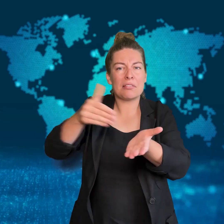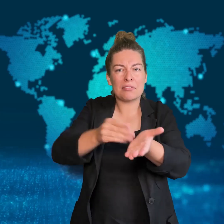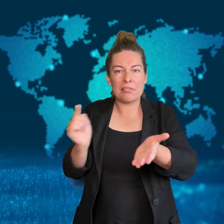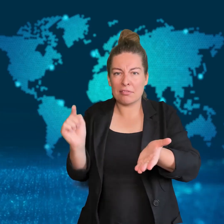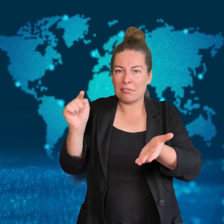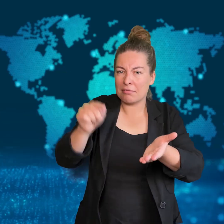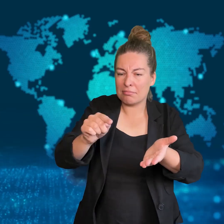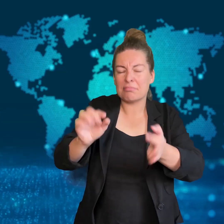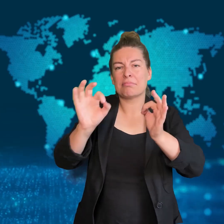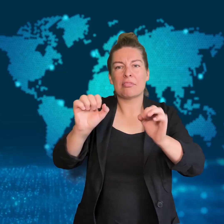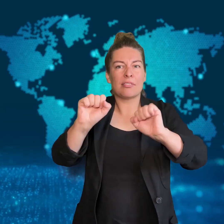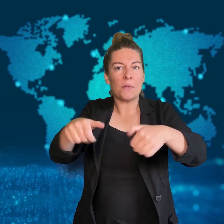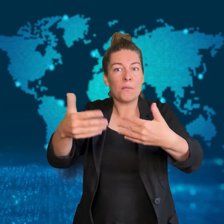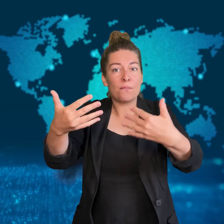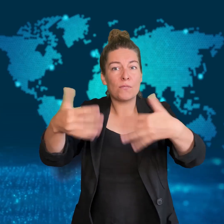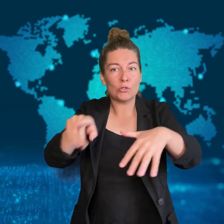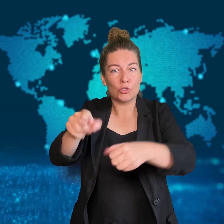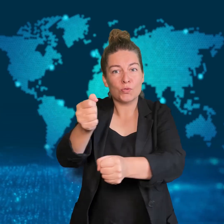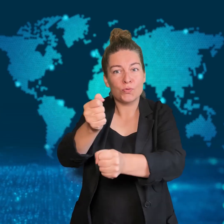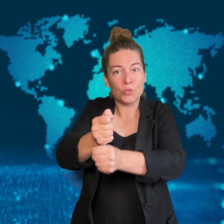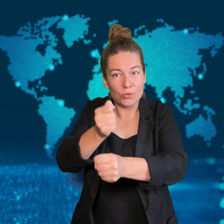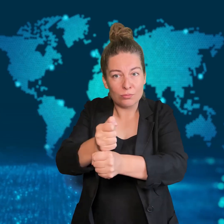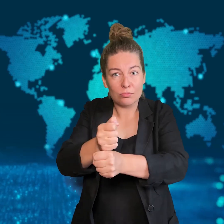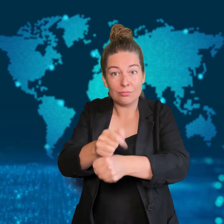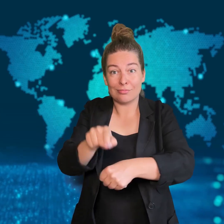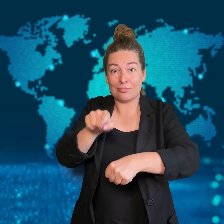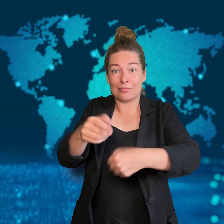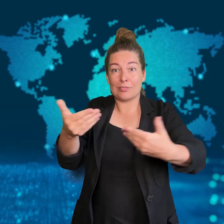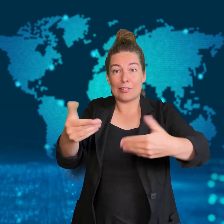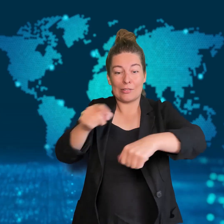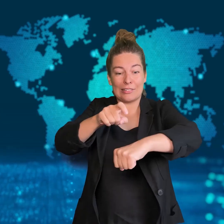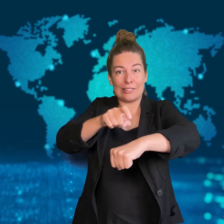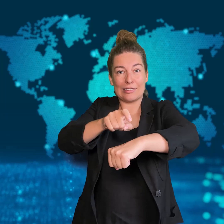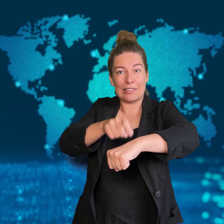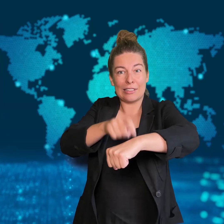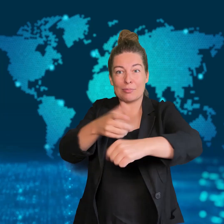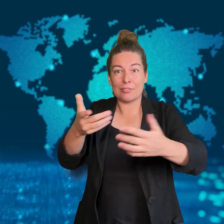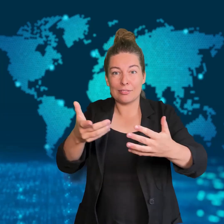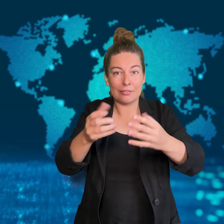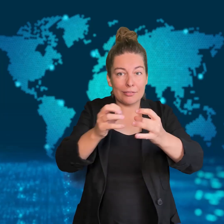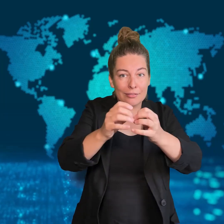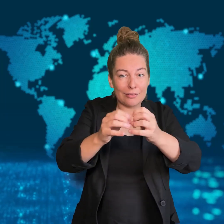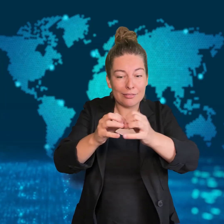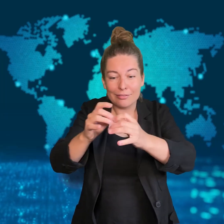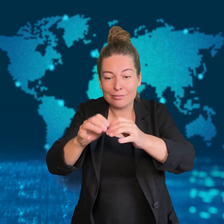They left the task for another spacewalk and began to assess